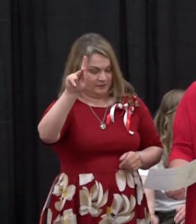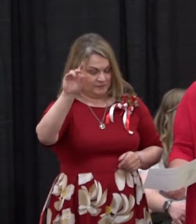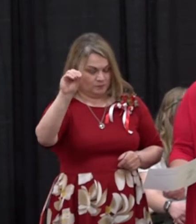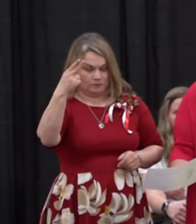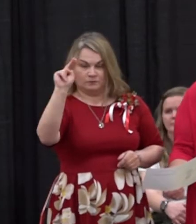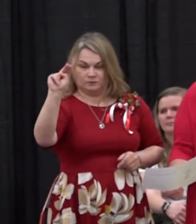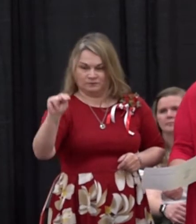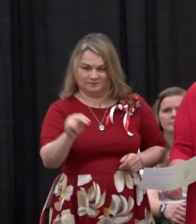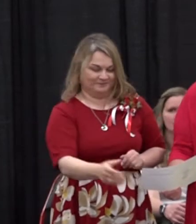Brady Koehn.